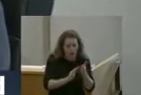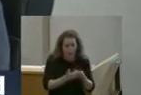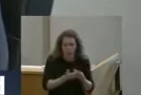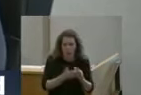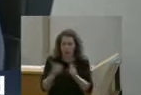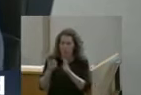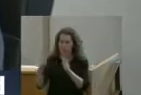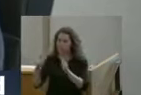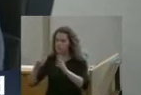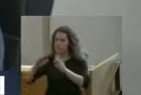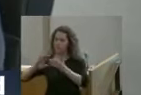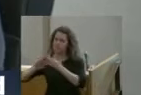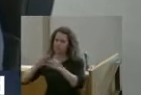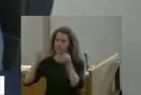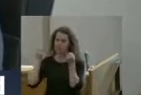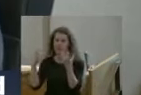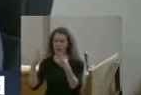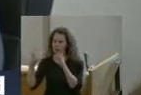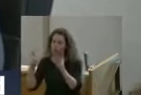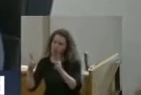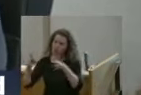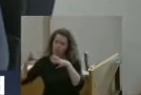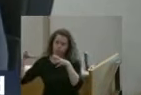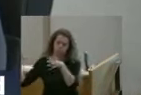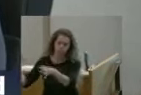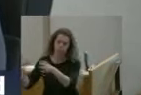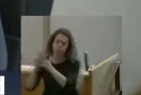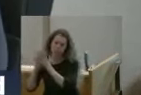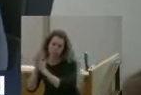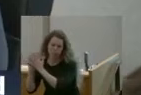not, but it's all to say that there is some uncertainty around these models.